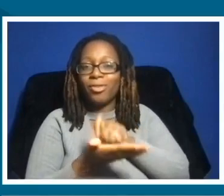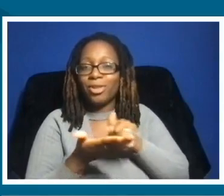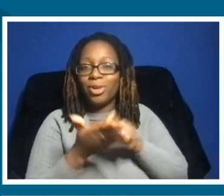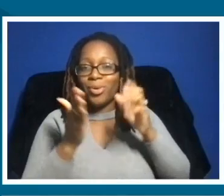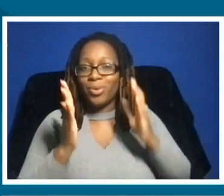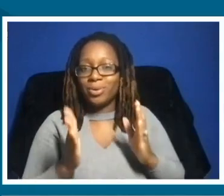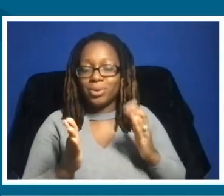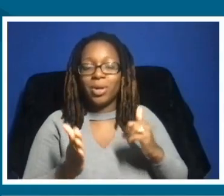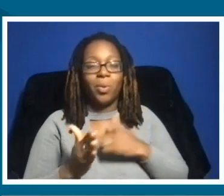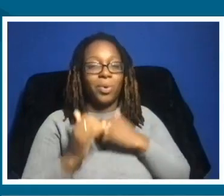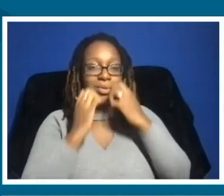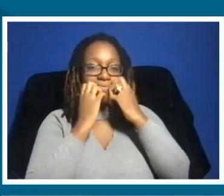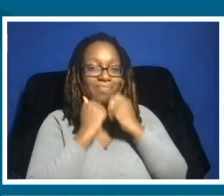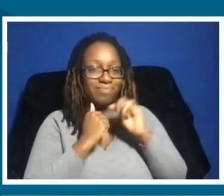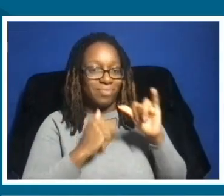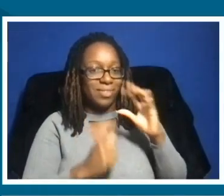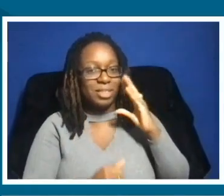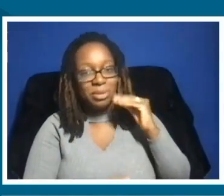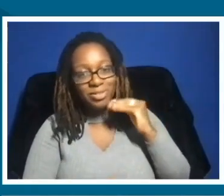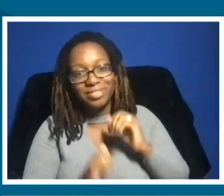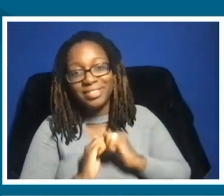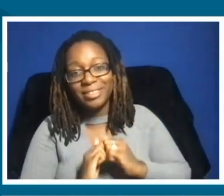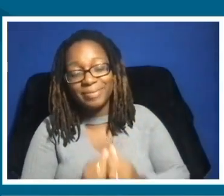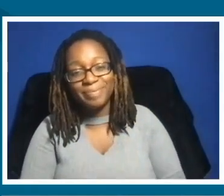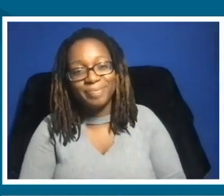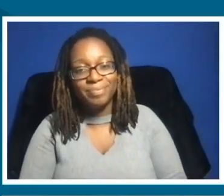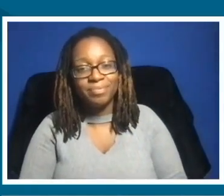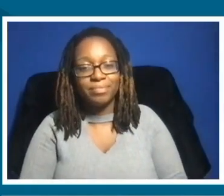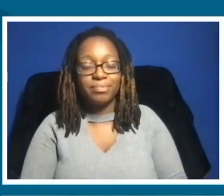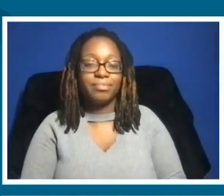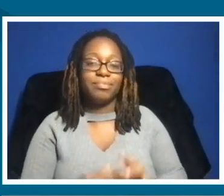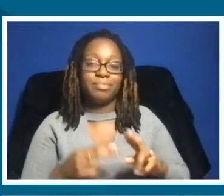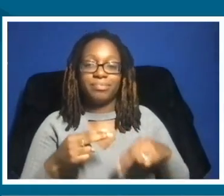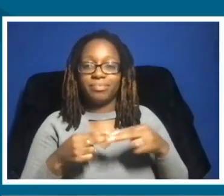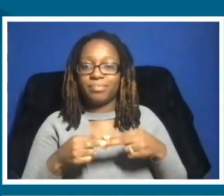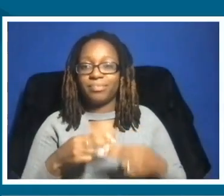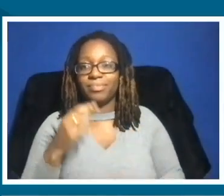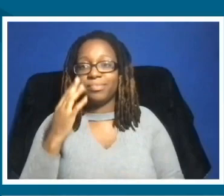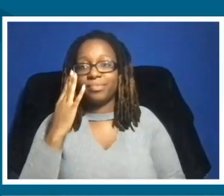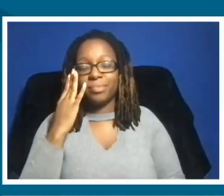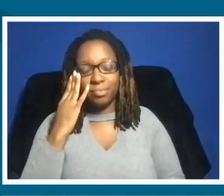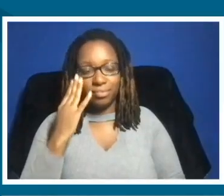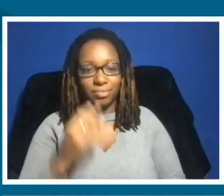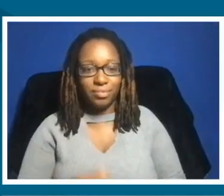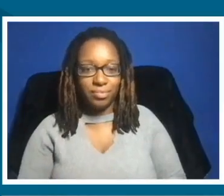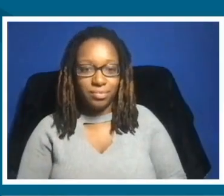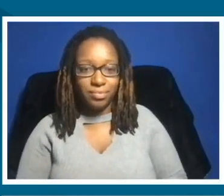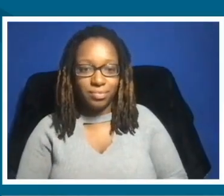this experience together go ahead to the next slide